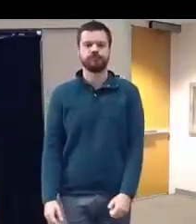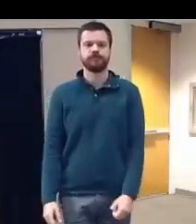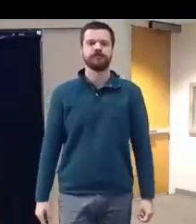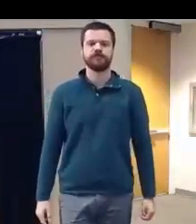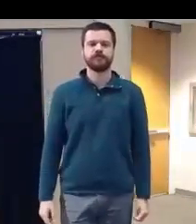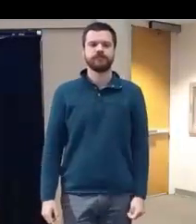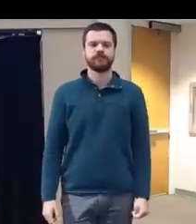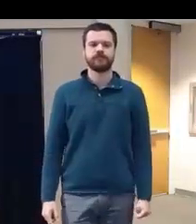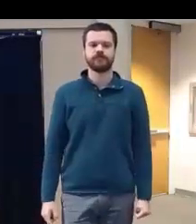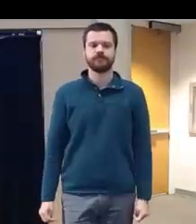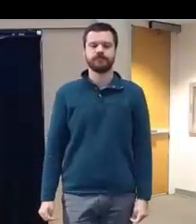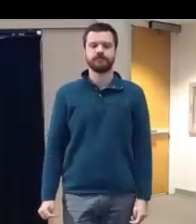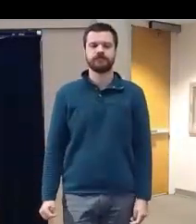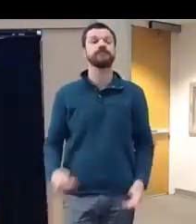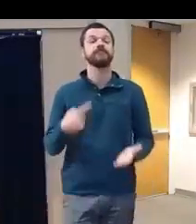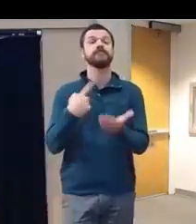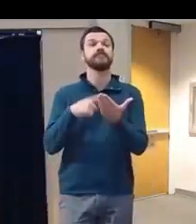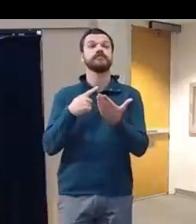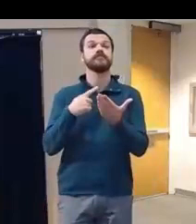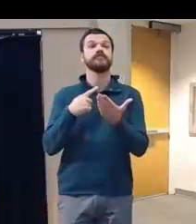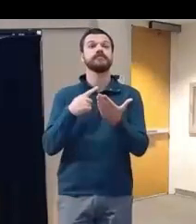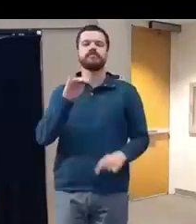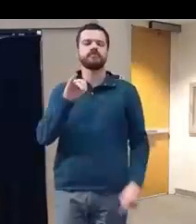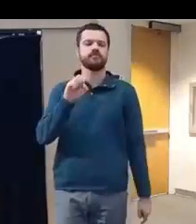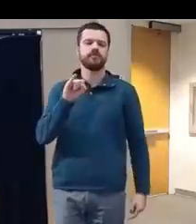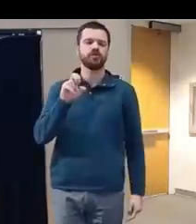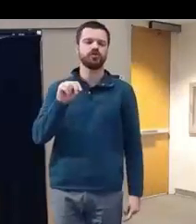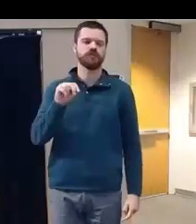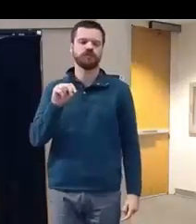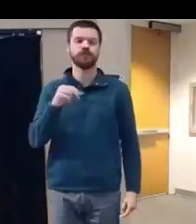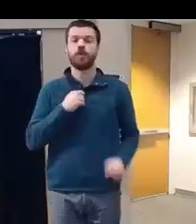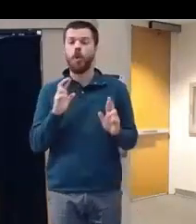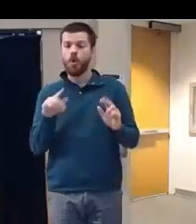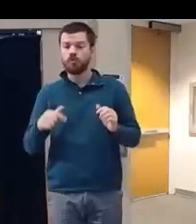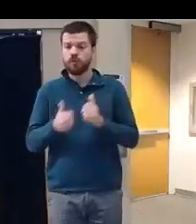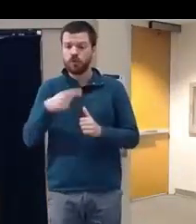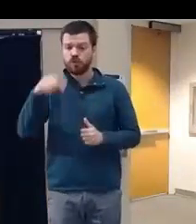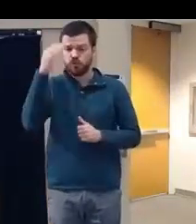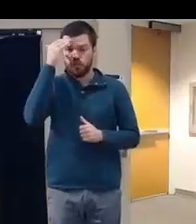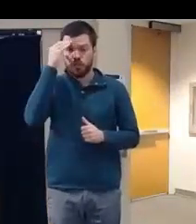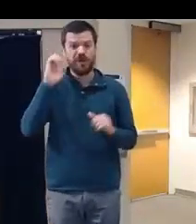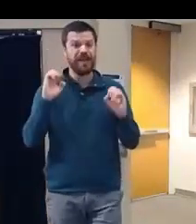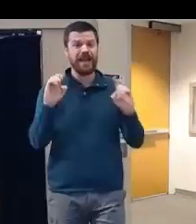but we will start by talking about mission my hope is that most of you know that education is one